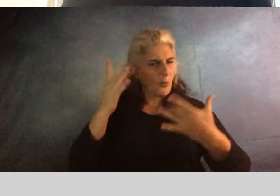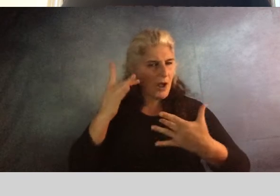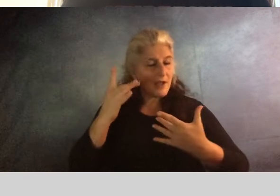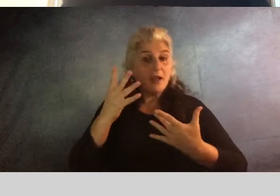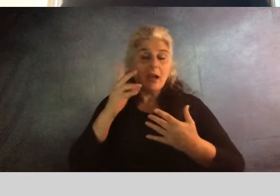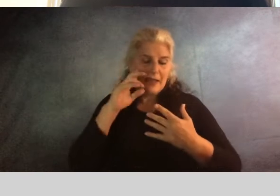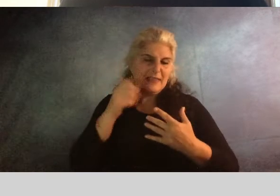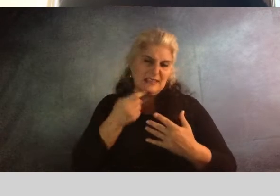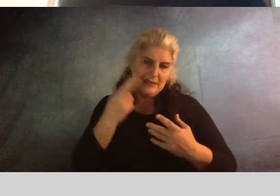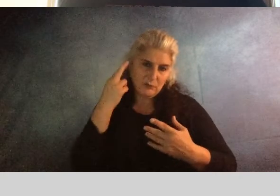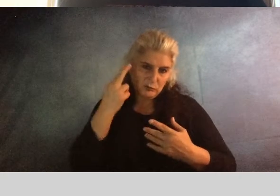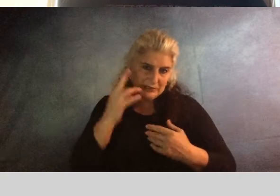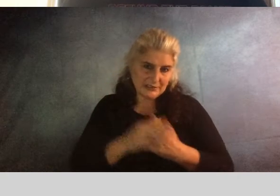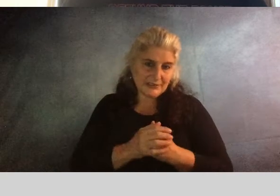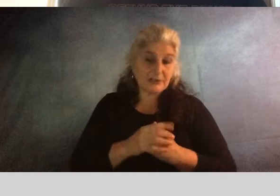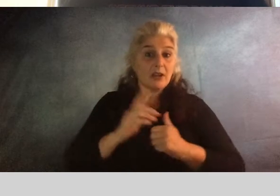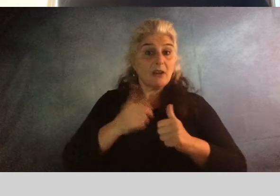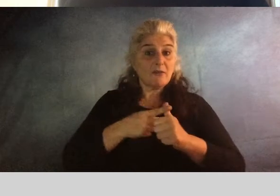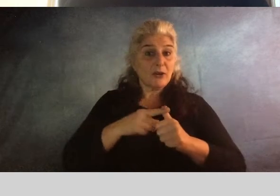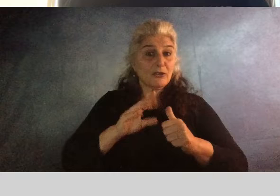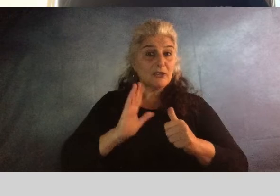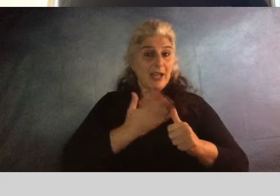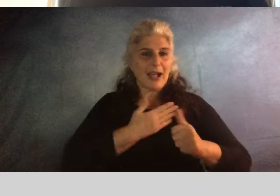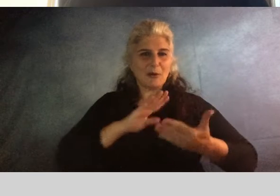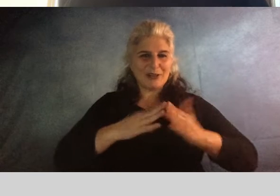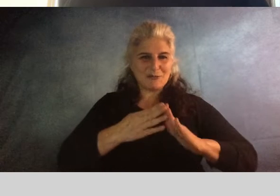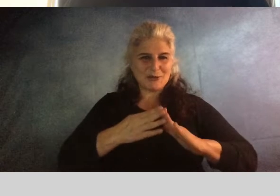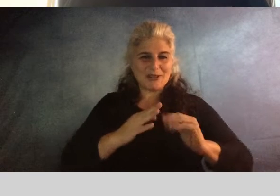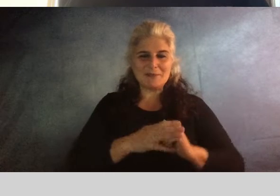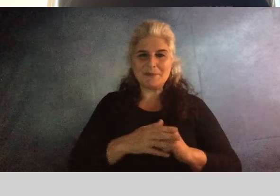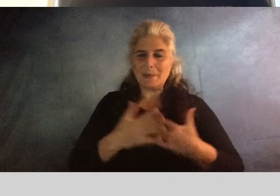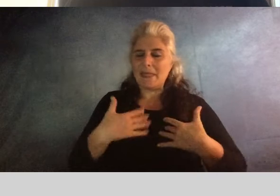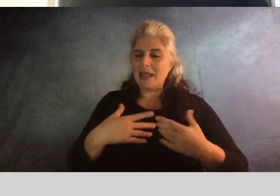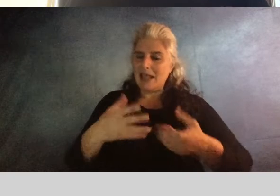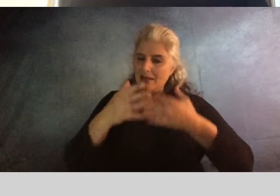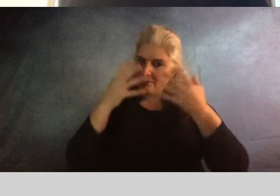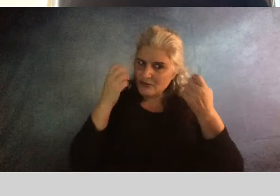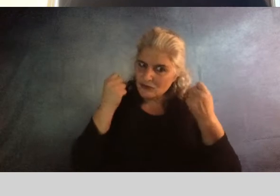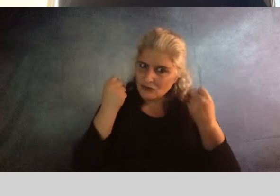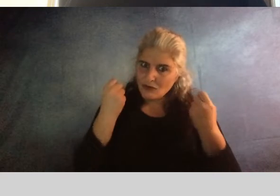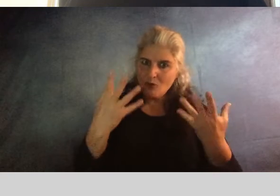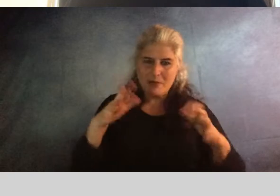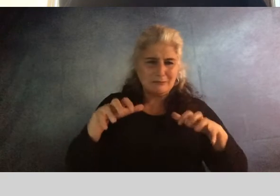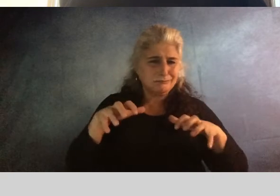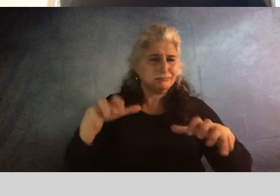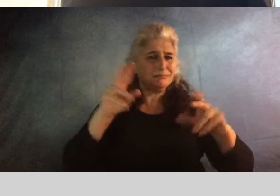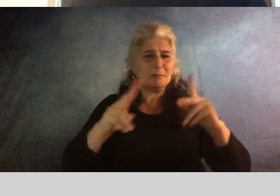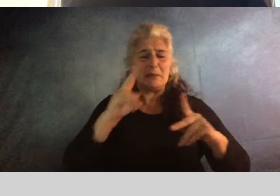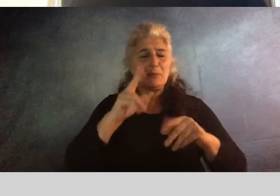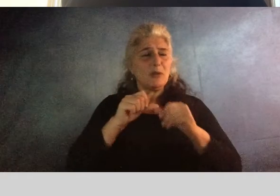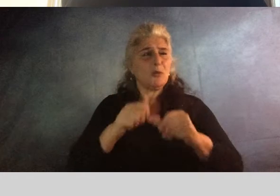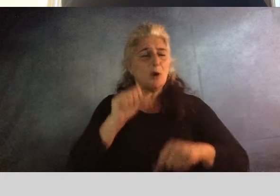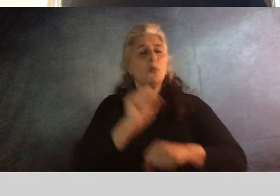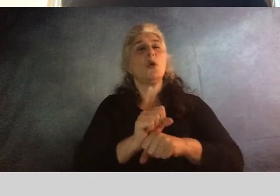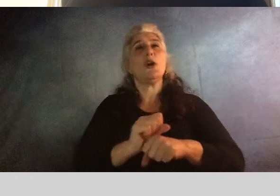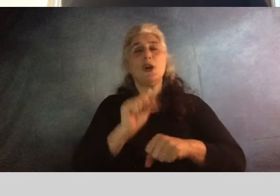First, it's the community. There is a hard-working army of volunteers that are continually pushing forward crucial,